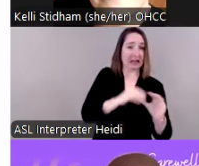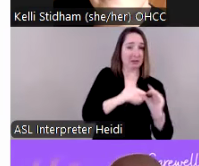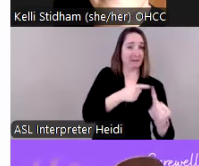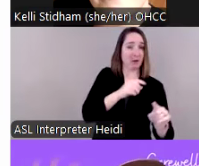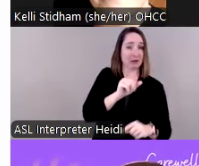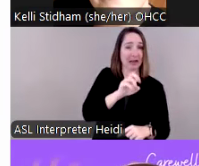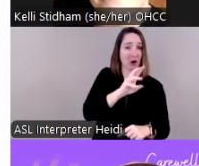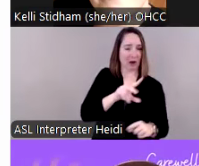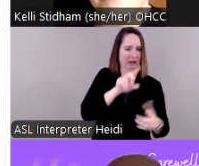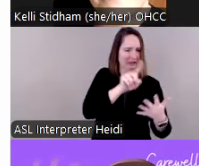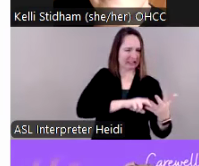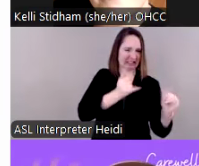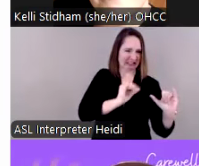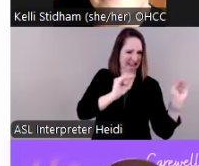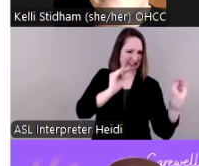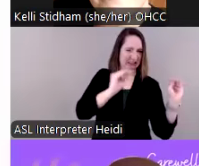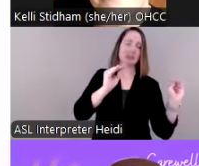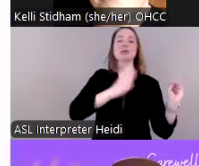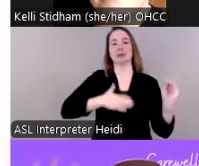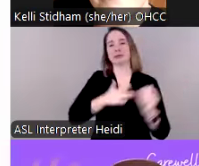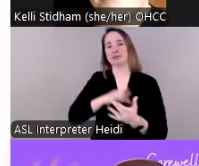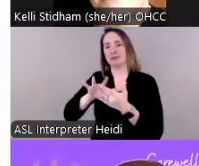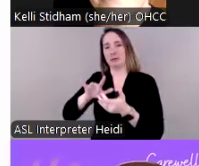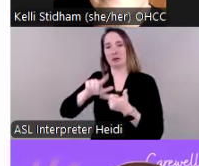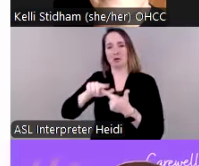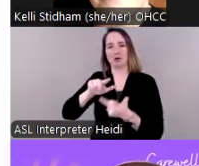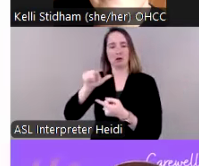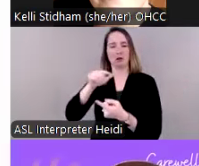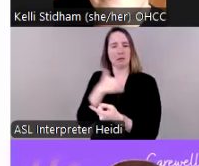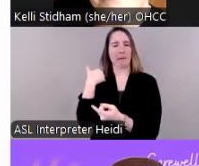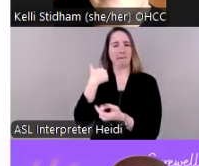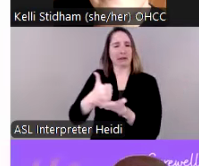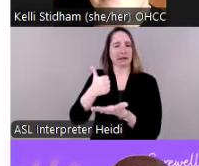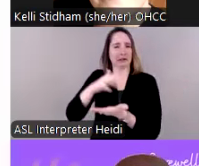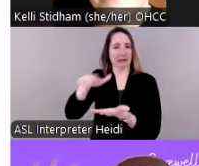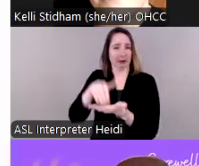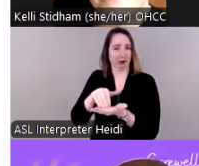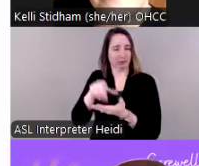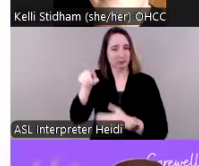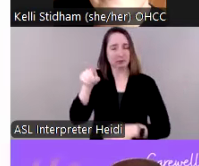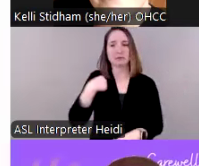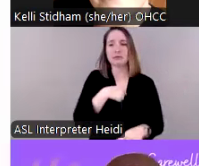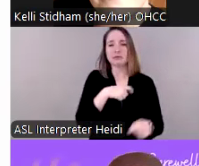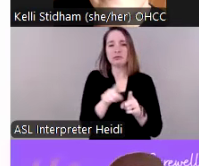then if you still don't see it, please contact our member assistance center.